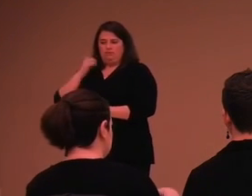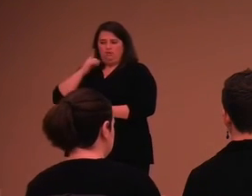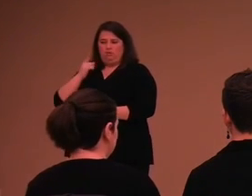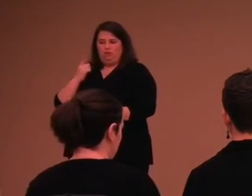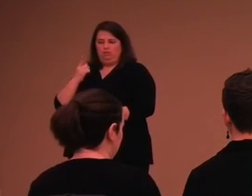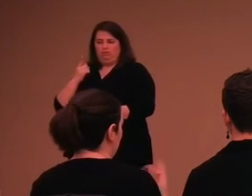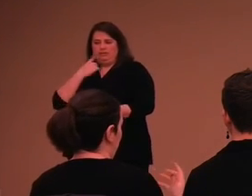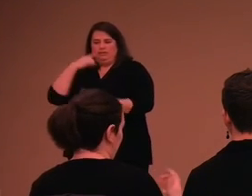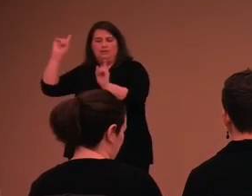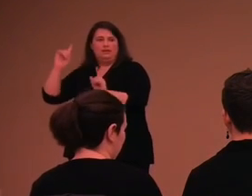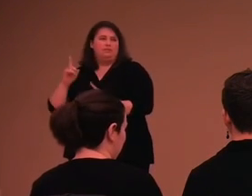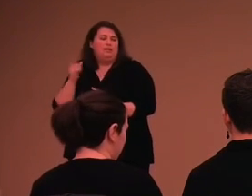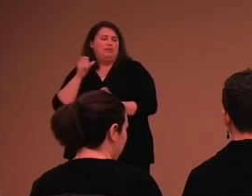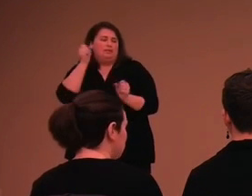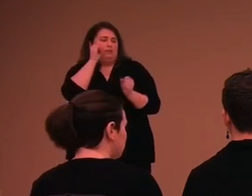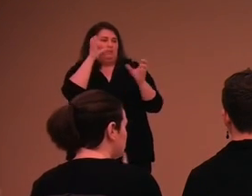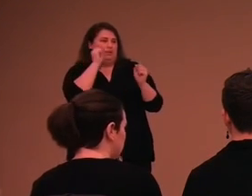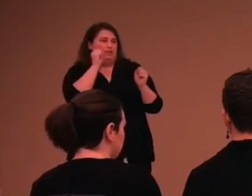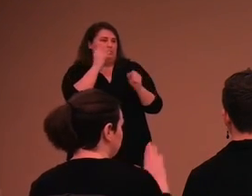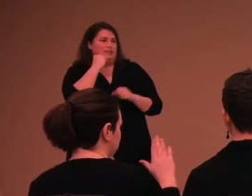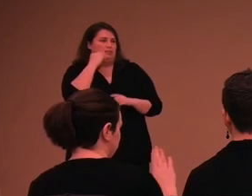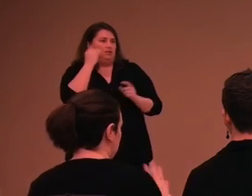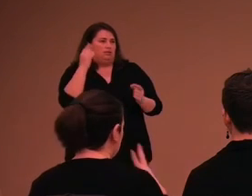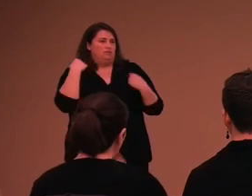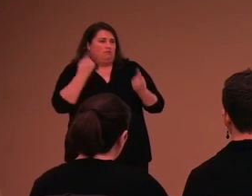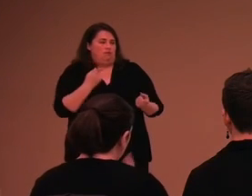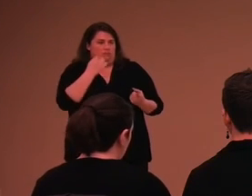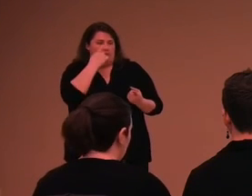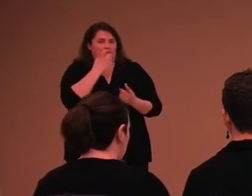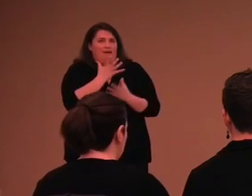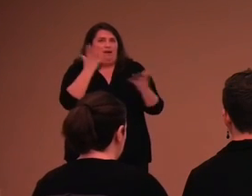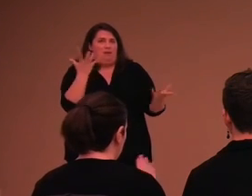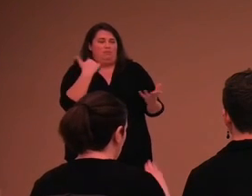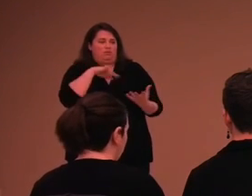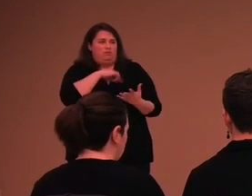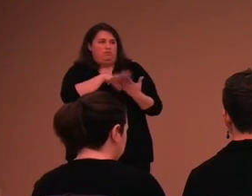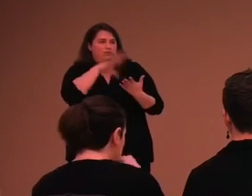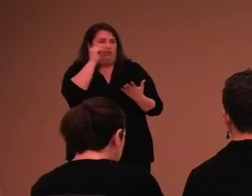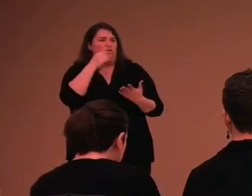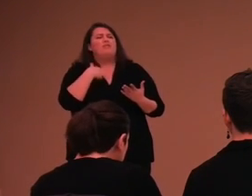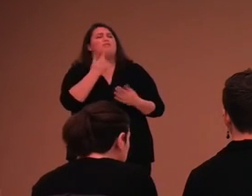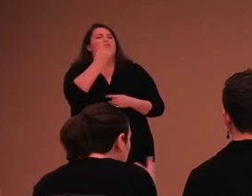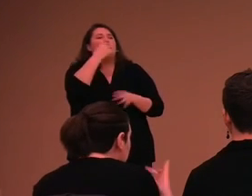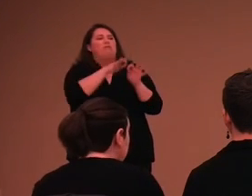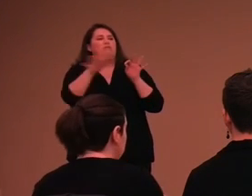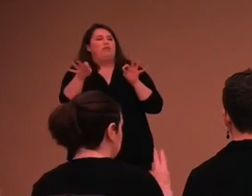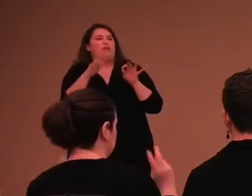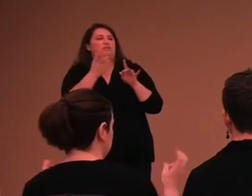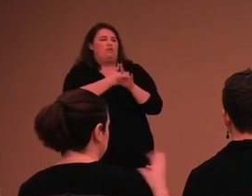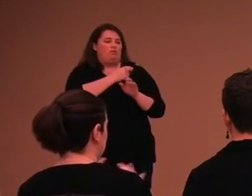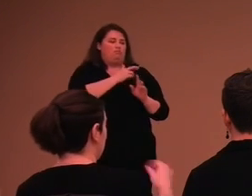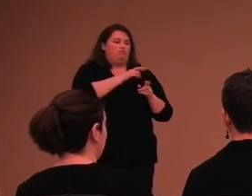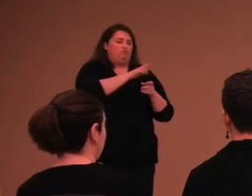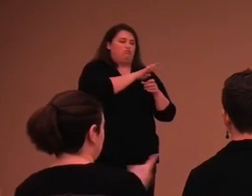it's been an amazing experience because of how much we've learned and a phrase that I Heard from a colleague at the regional office last week. I just loved